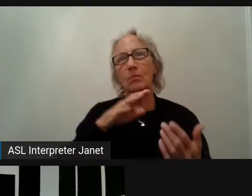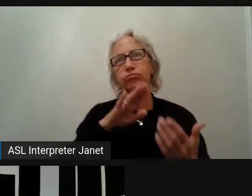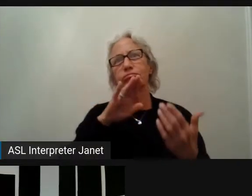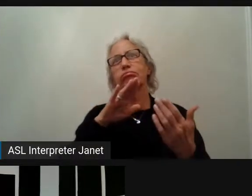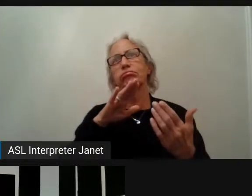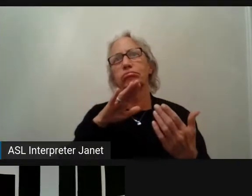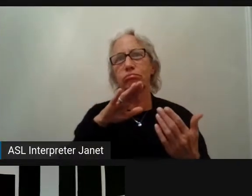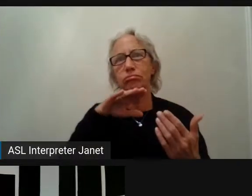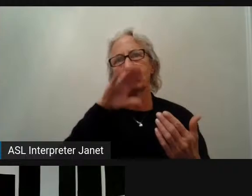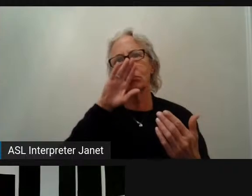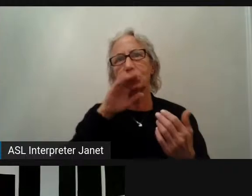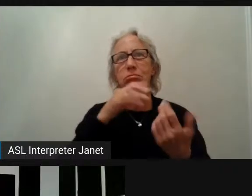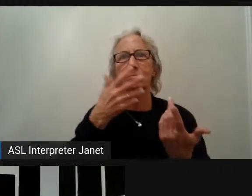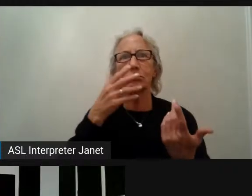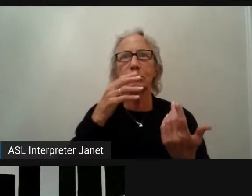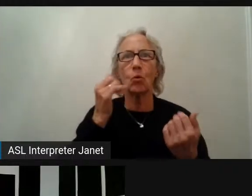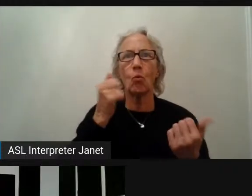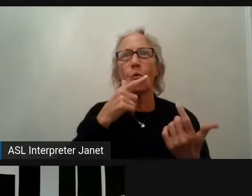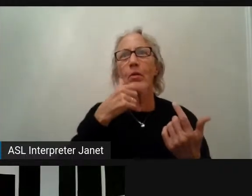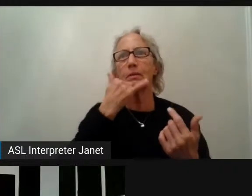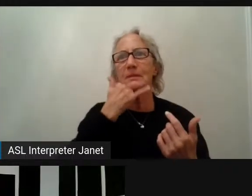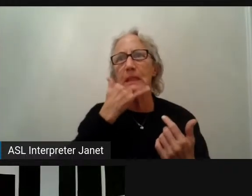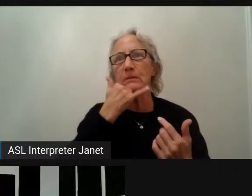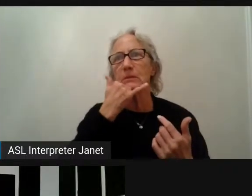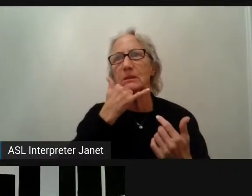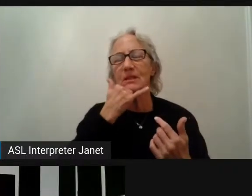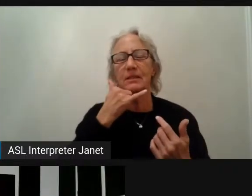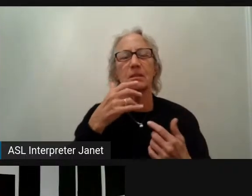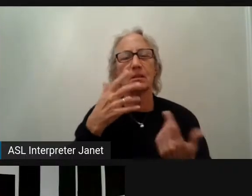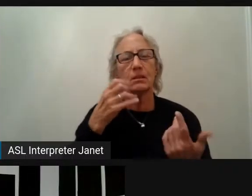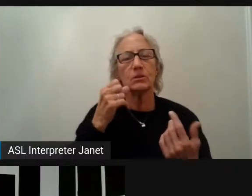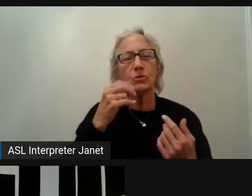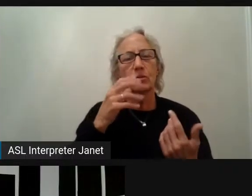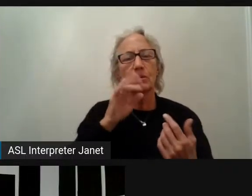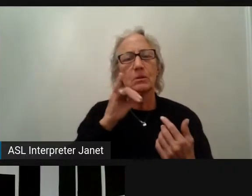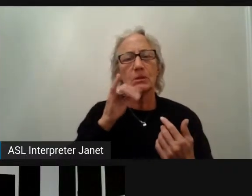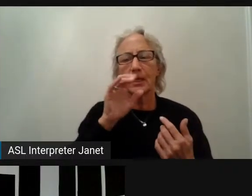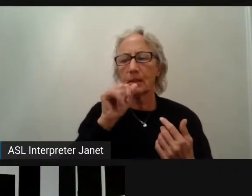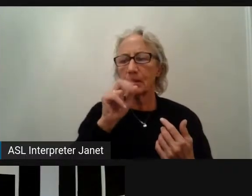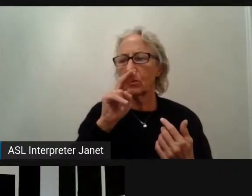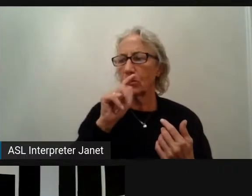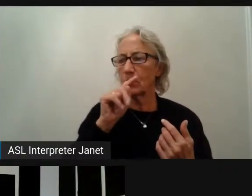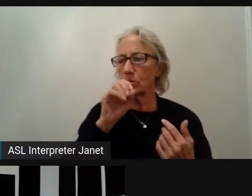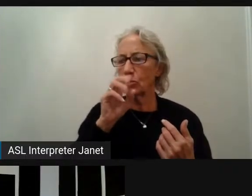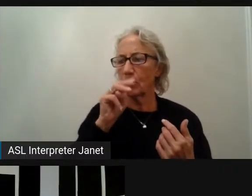cases not because we want to learn accessibility but because we do not want to see this error anymore. It may be a quite